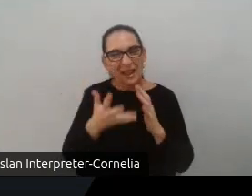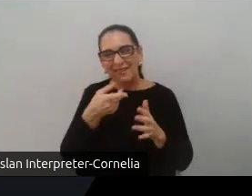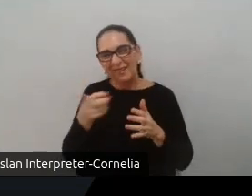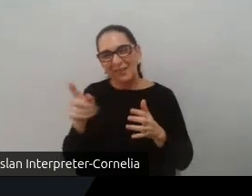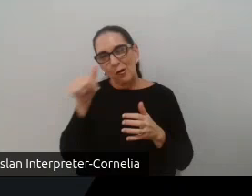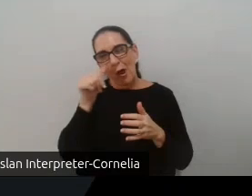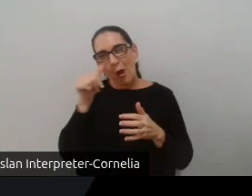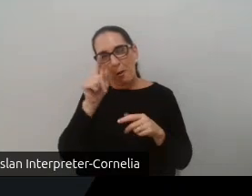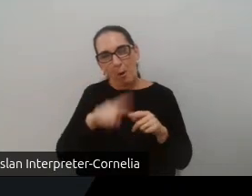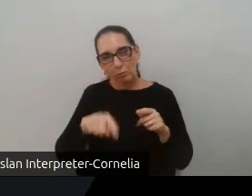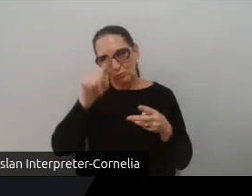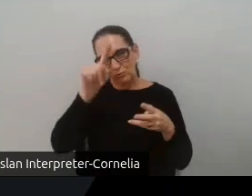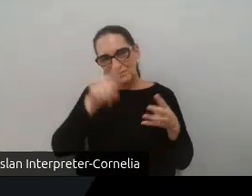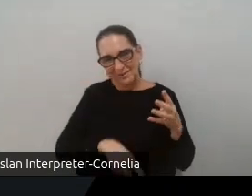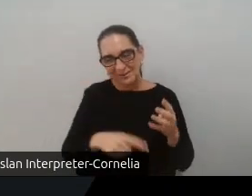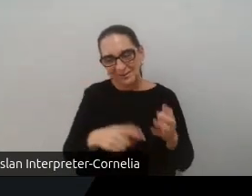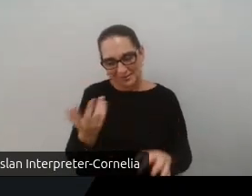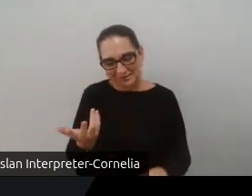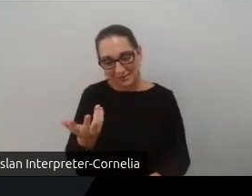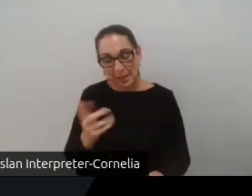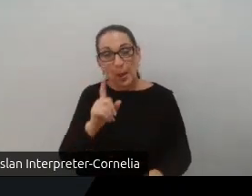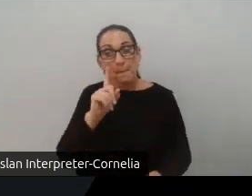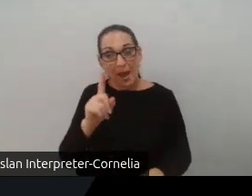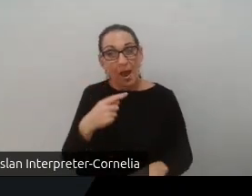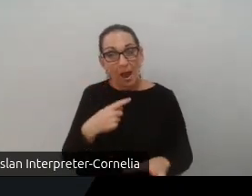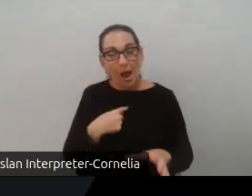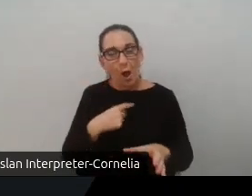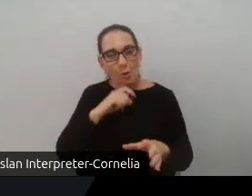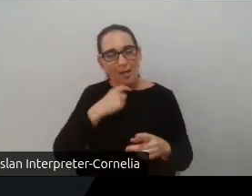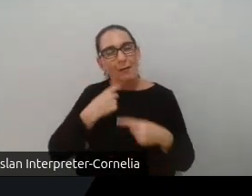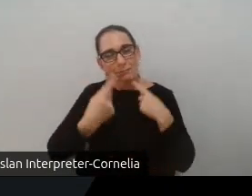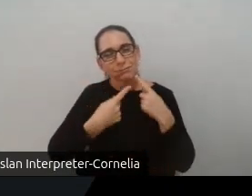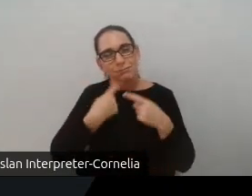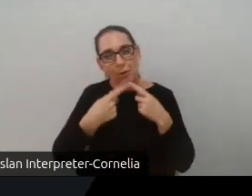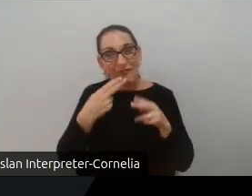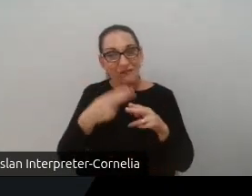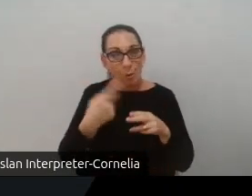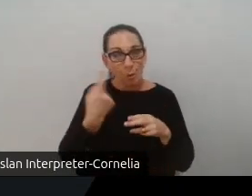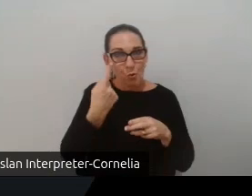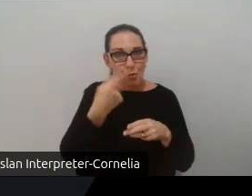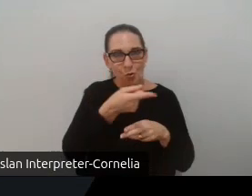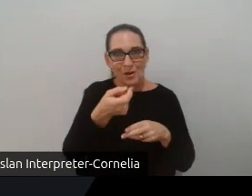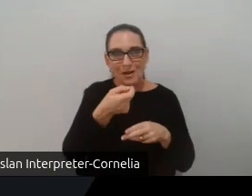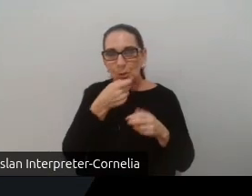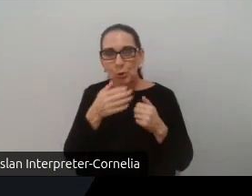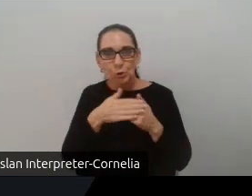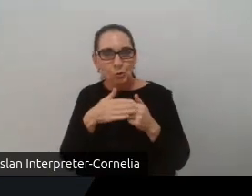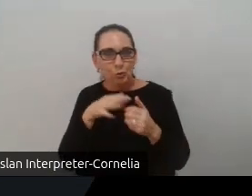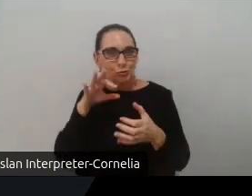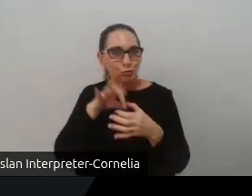most of you but u we will walk them through again for those who might be a bit newer to this field